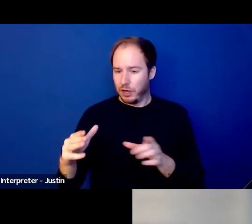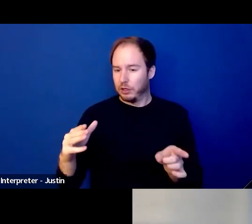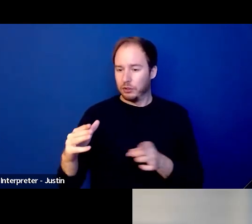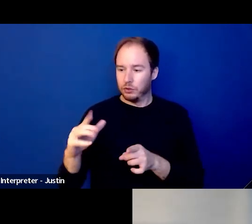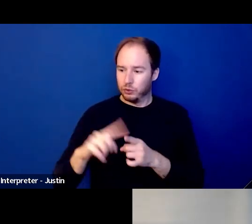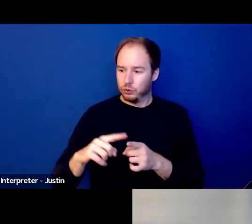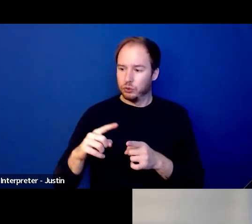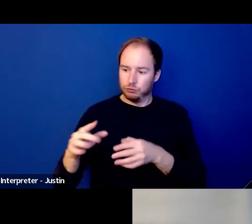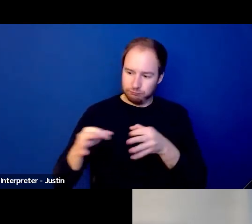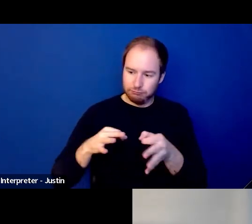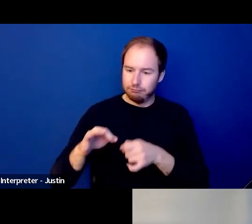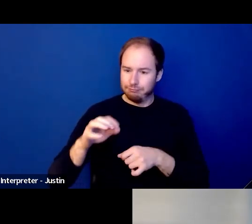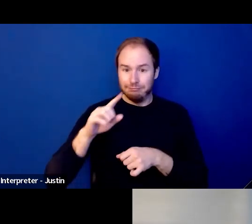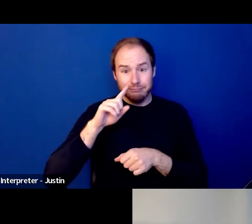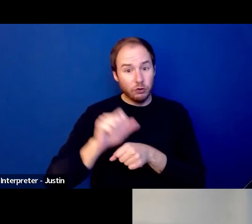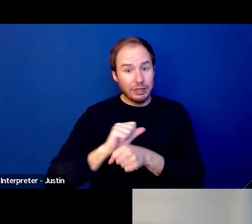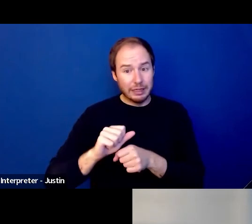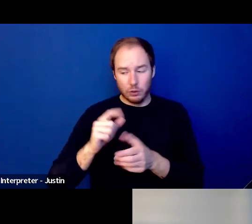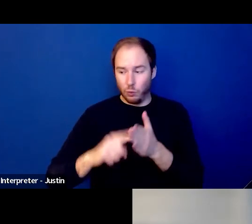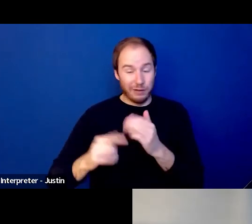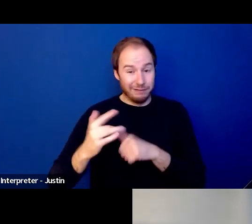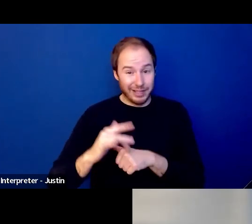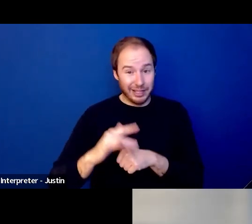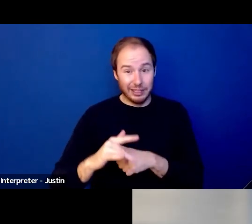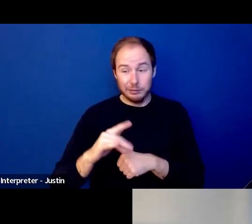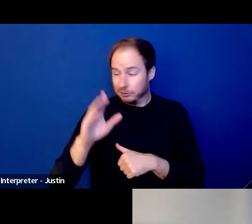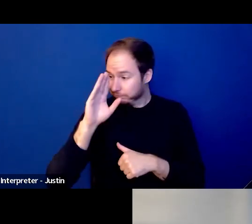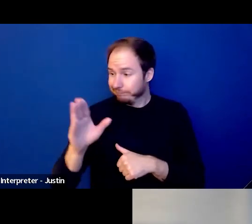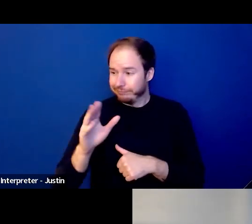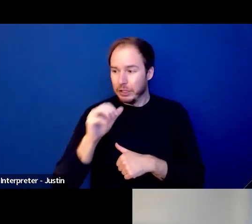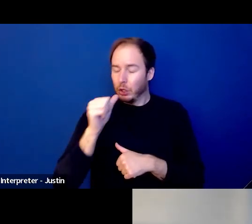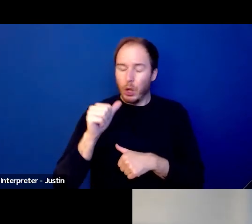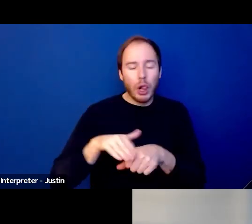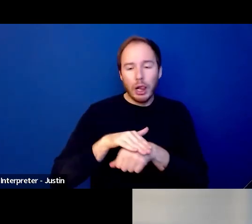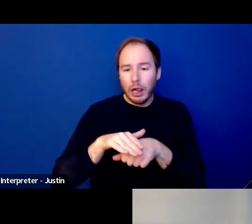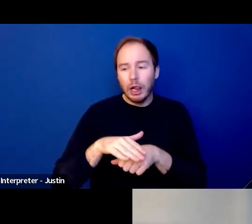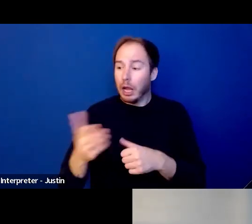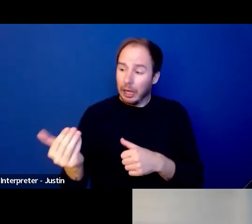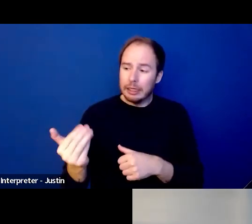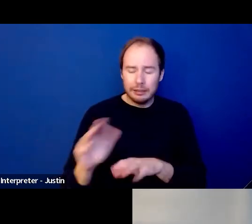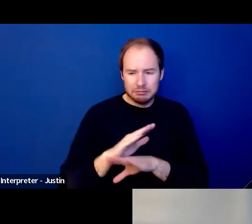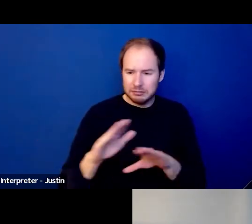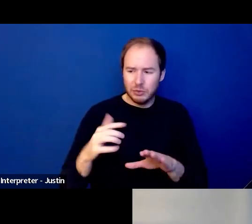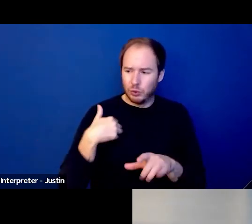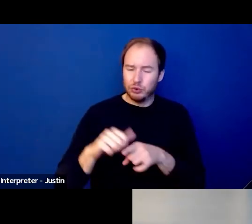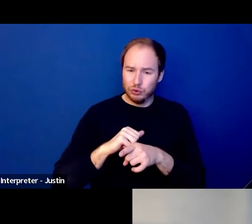and upfront about what might be available to that person. So we do try to do a lot of trainings around that